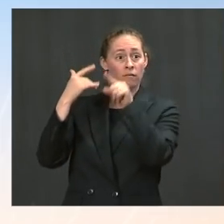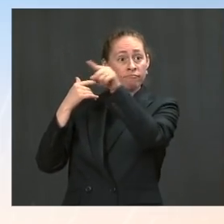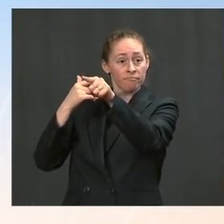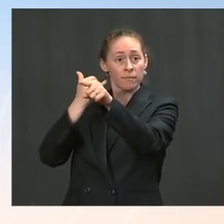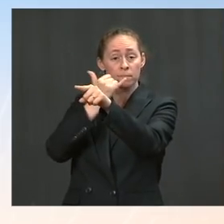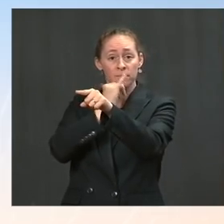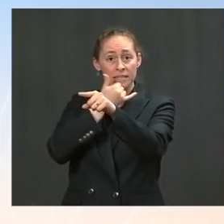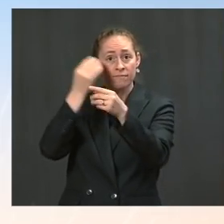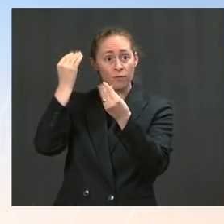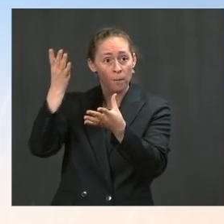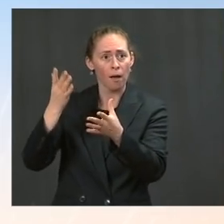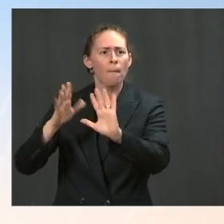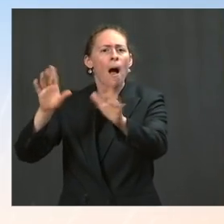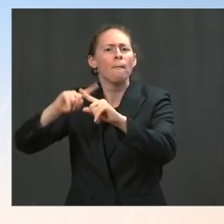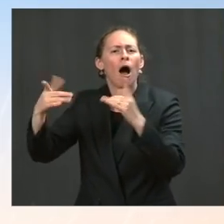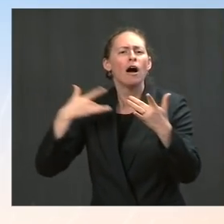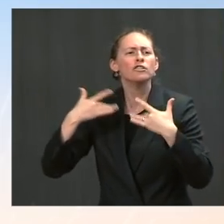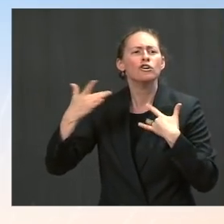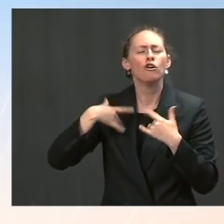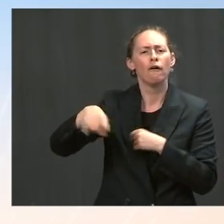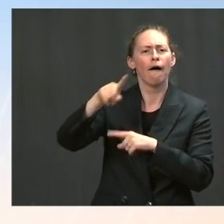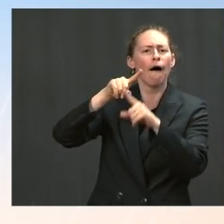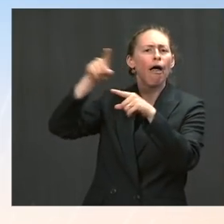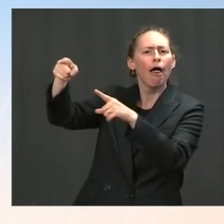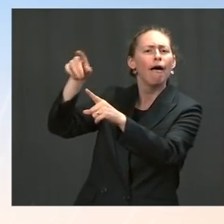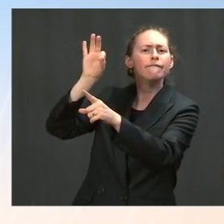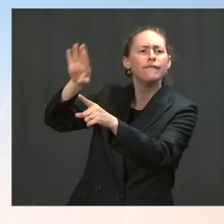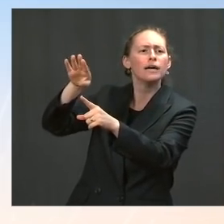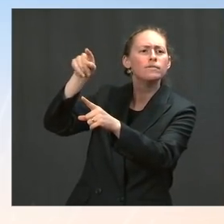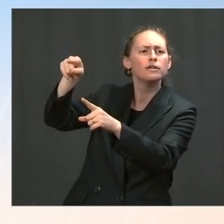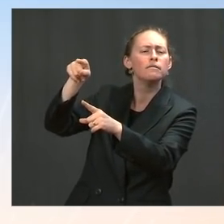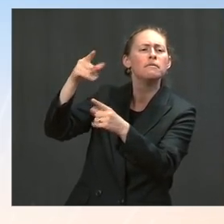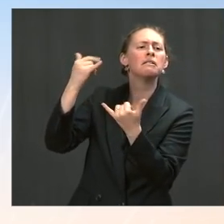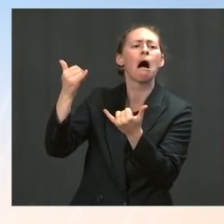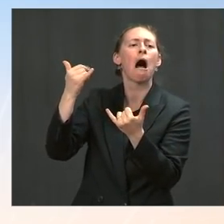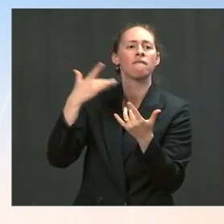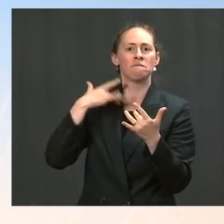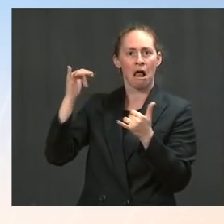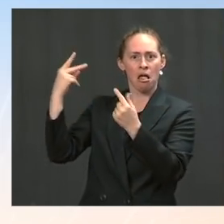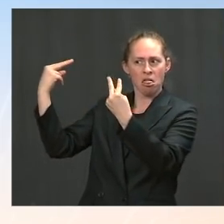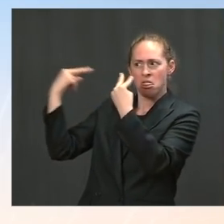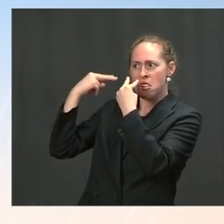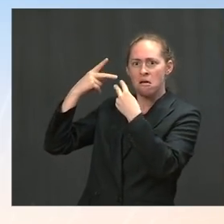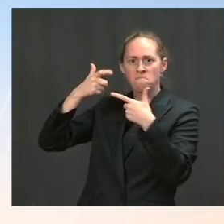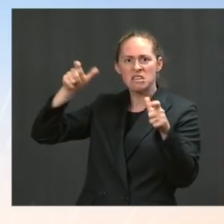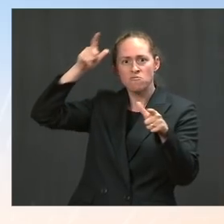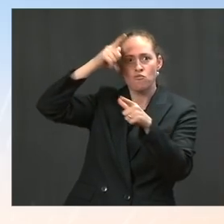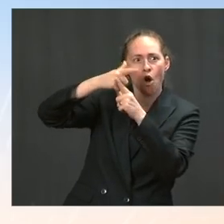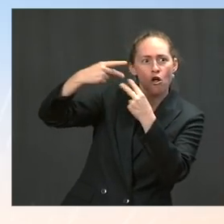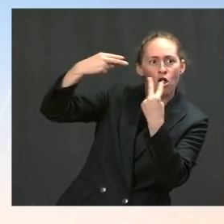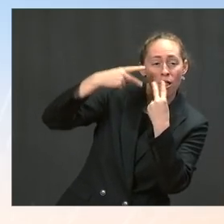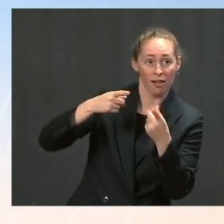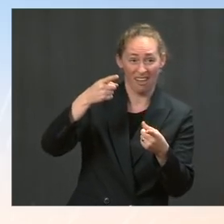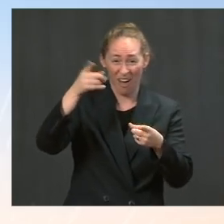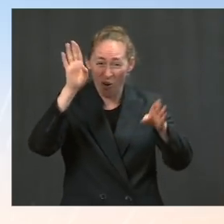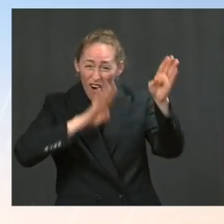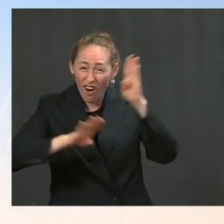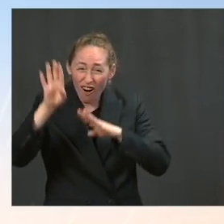for a lot of people on Facebook is that now this is Big Brother watching you. Ms. Psaki: They're more concerned about that than people dying across the country